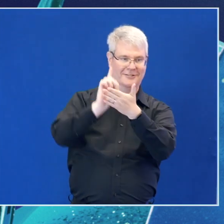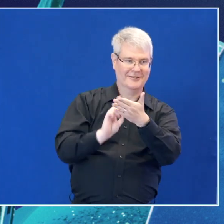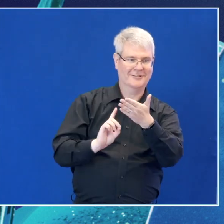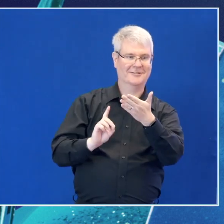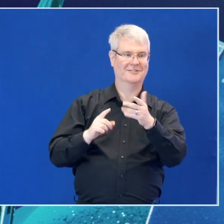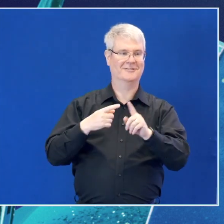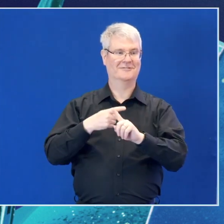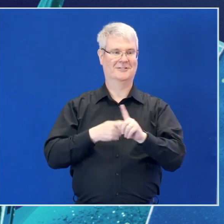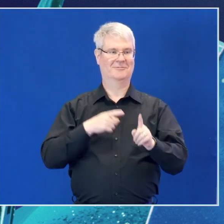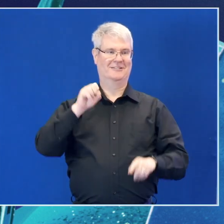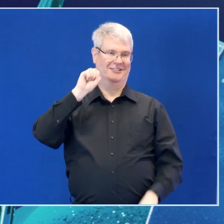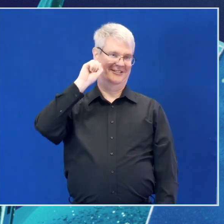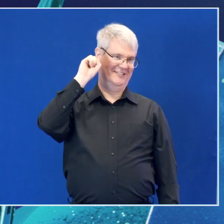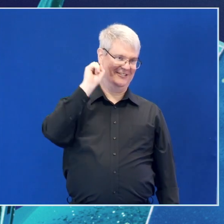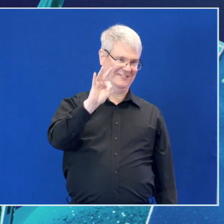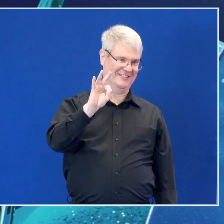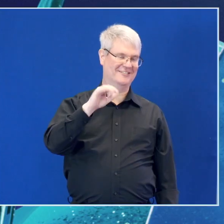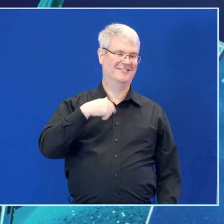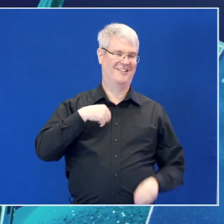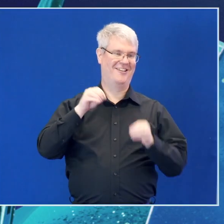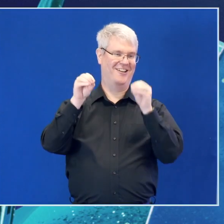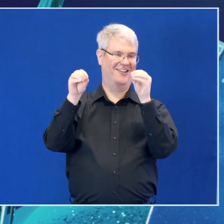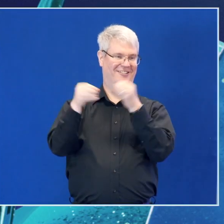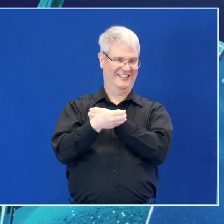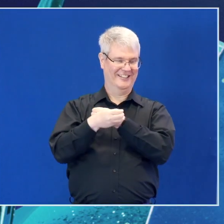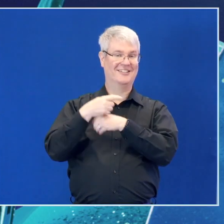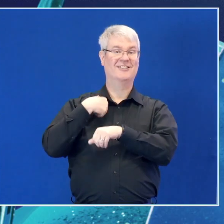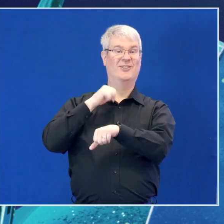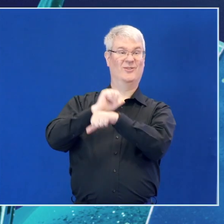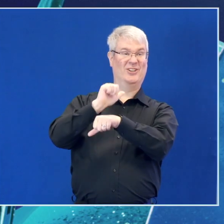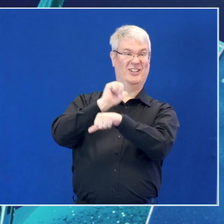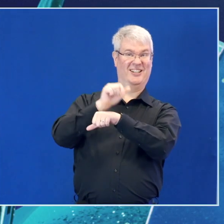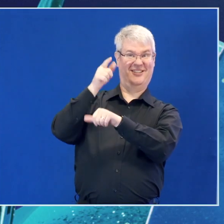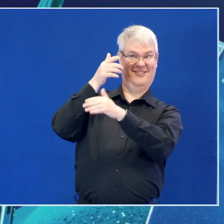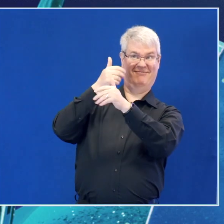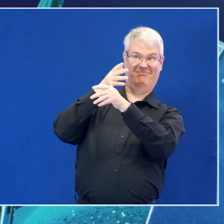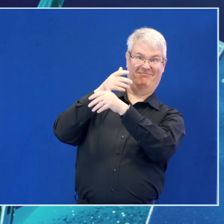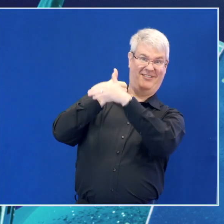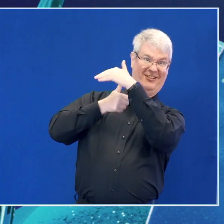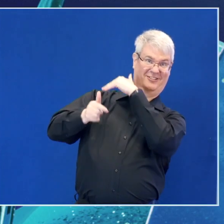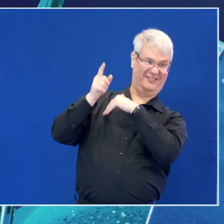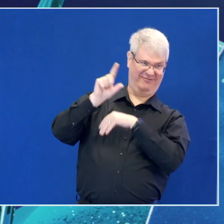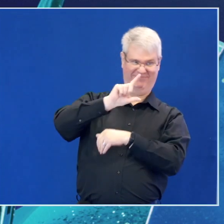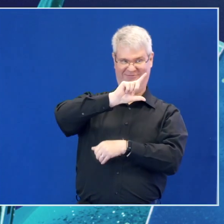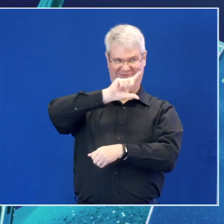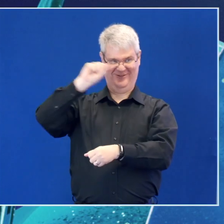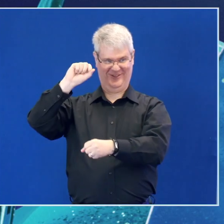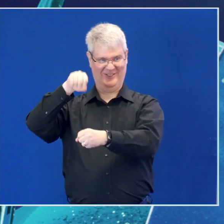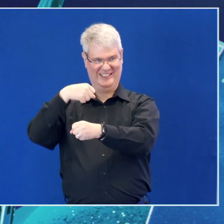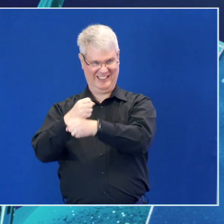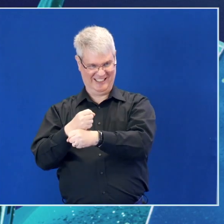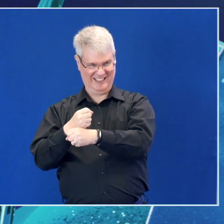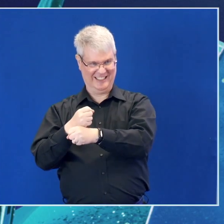with the company for 20 years and started in this research about eight years ago, which was around the same time that we got